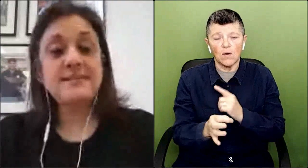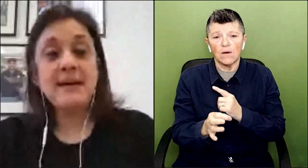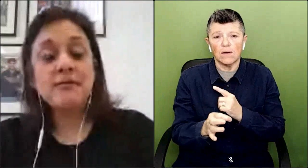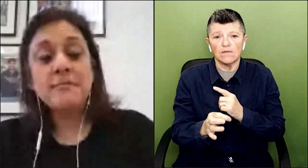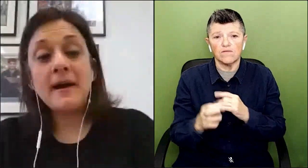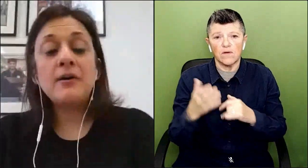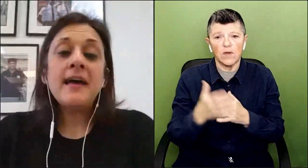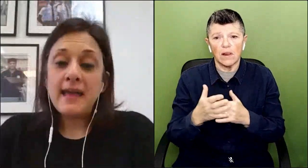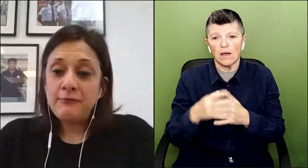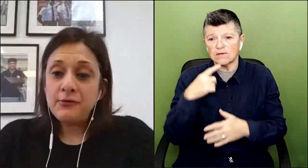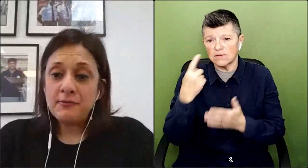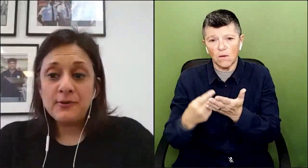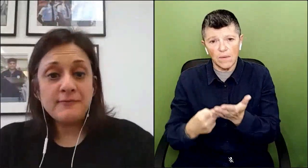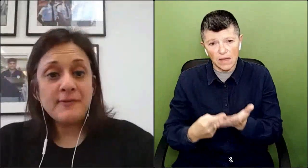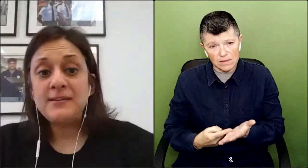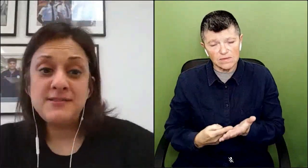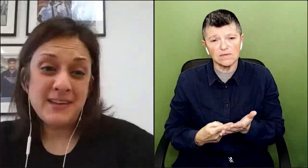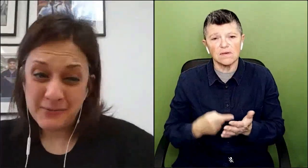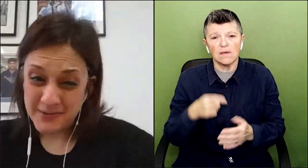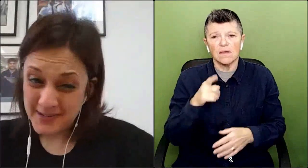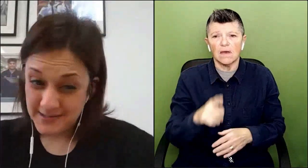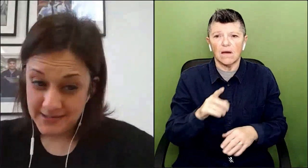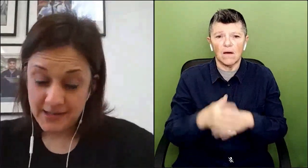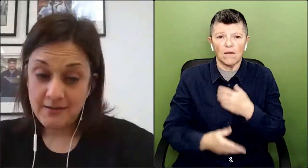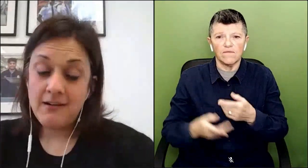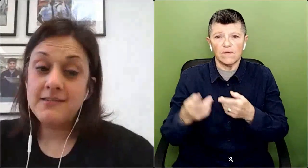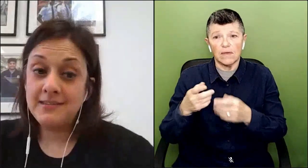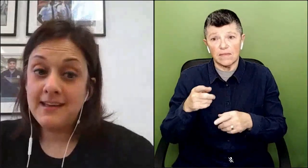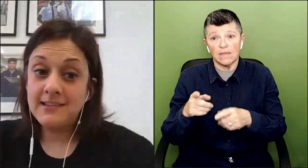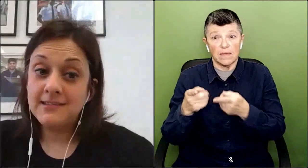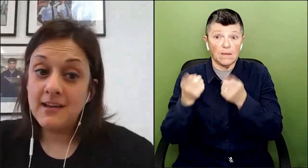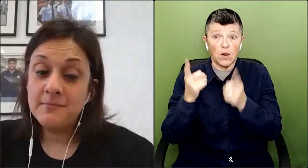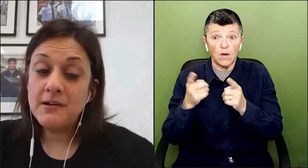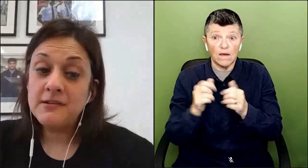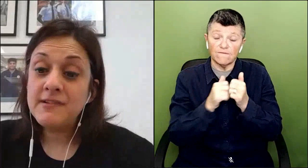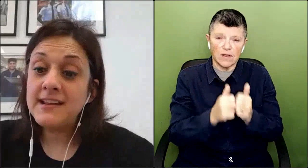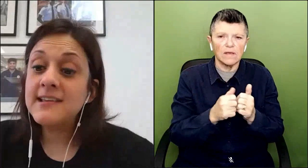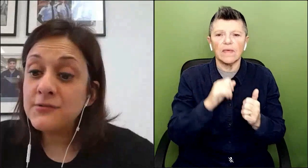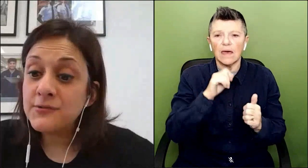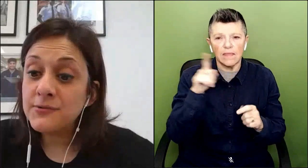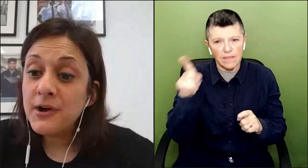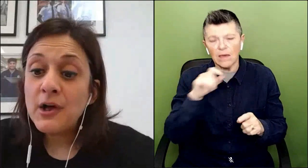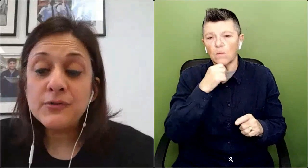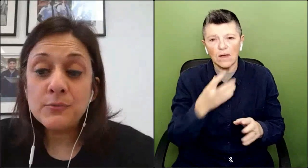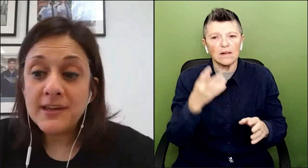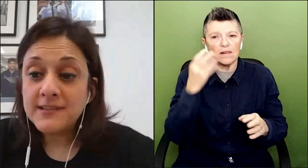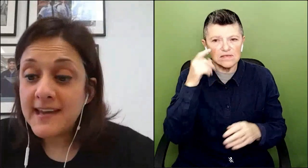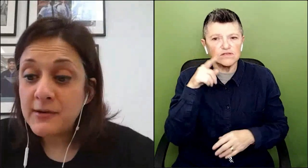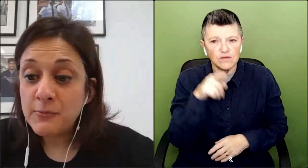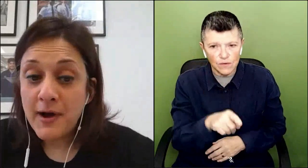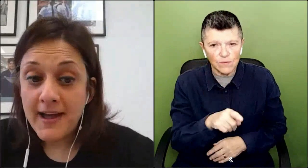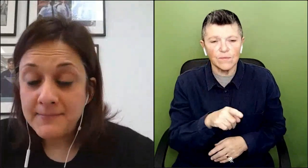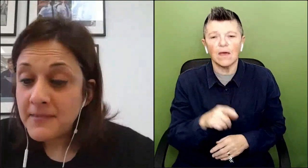there about if your employer values you they will listen to you. I think that is really essential that we can take away.